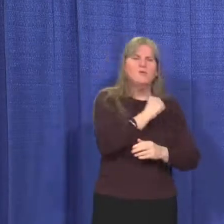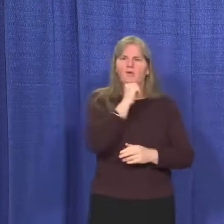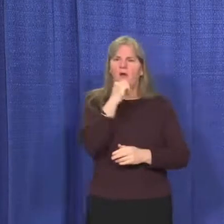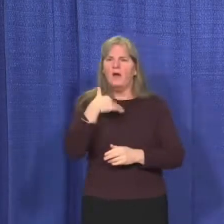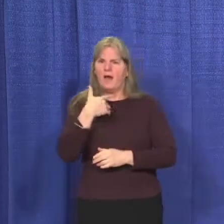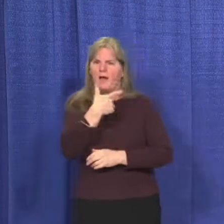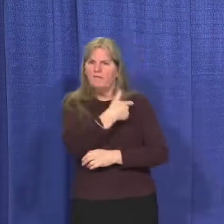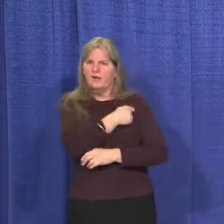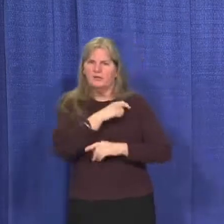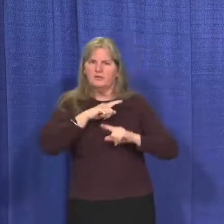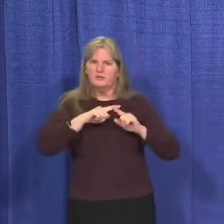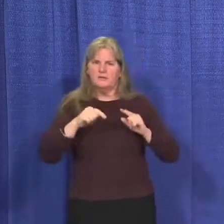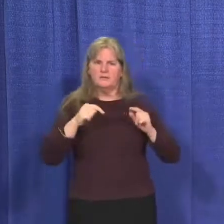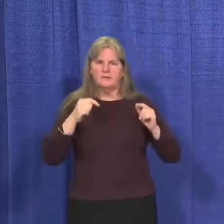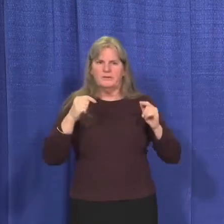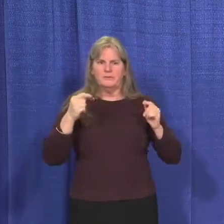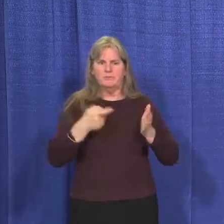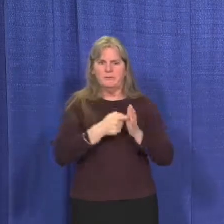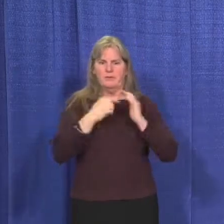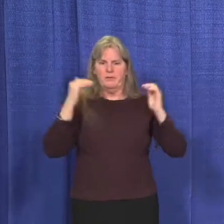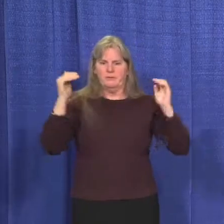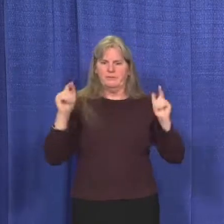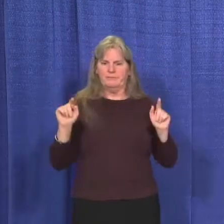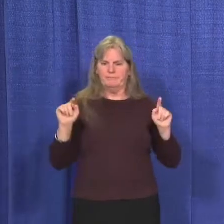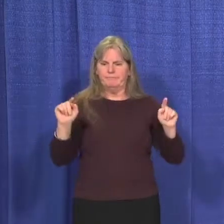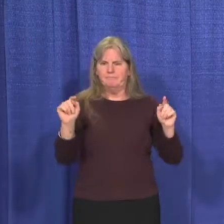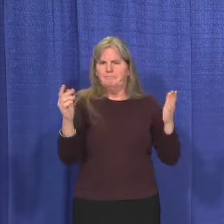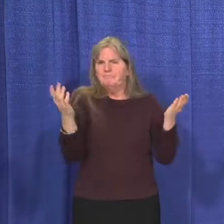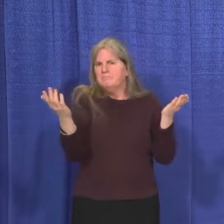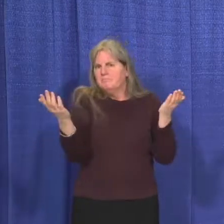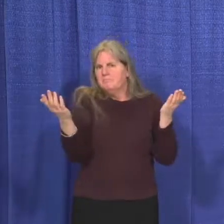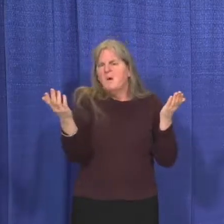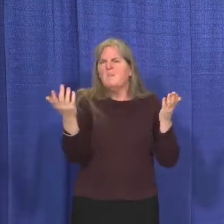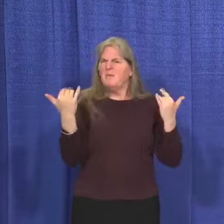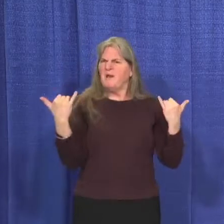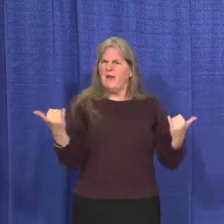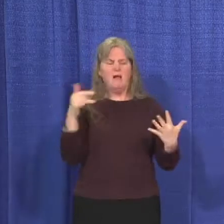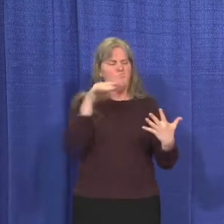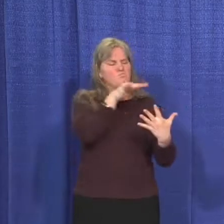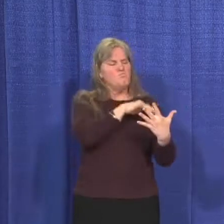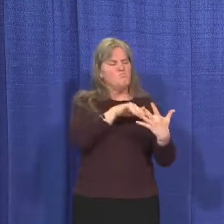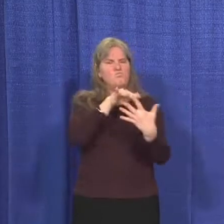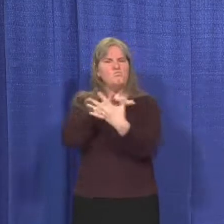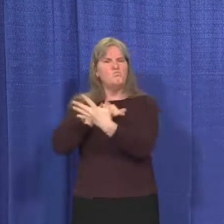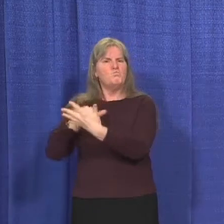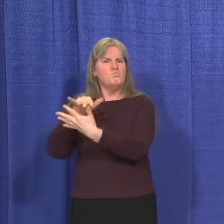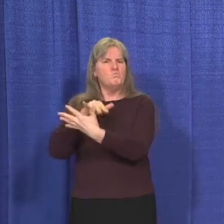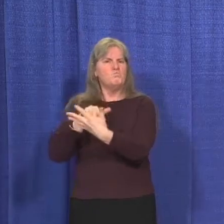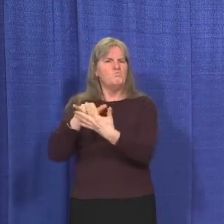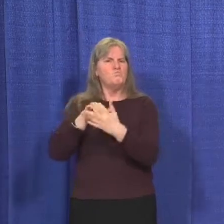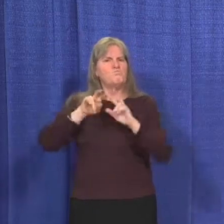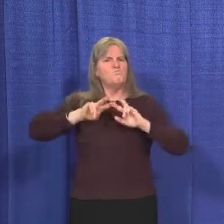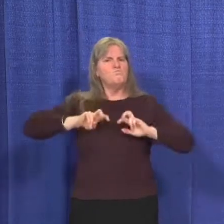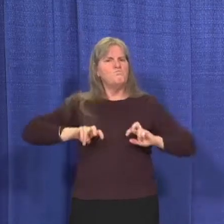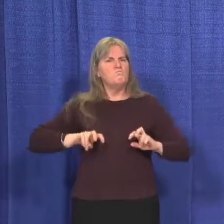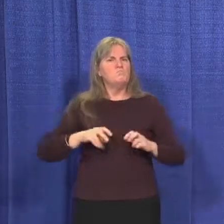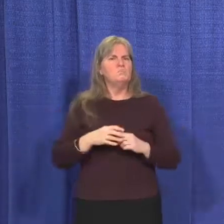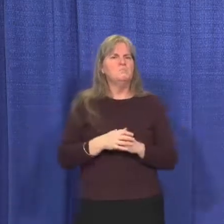Definitely more to come on that. That is one of the areas that we're taking a very close look